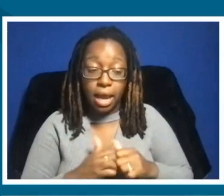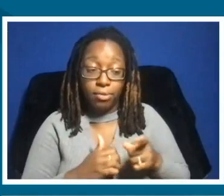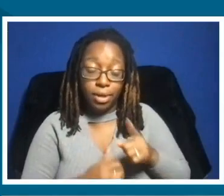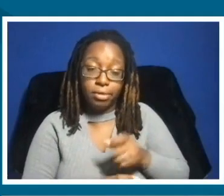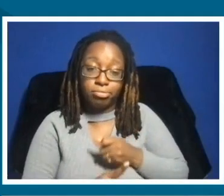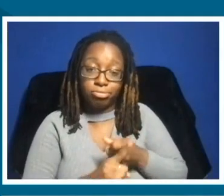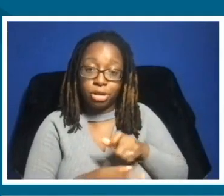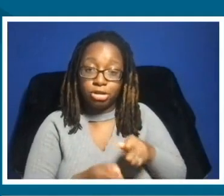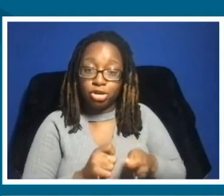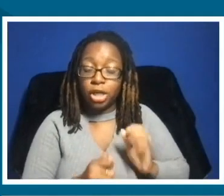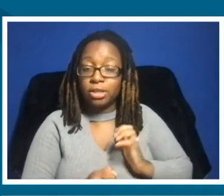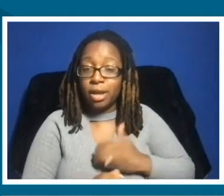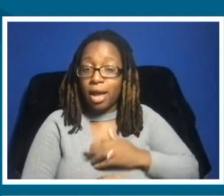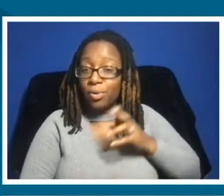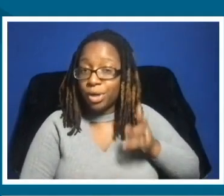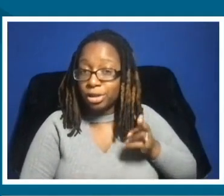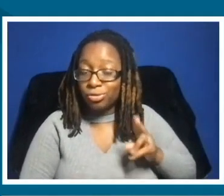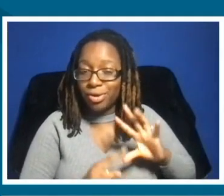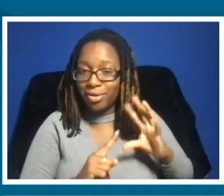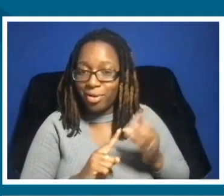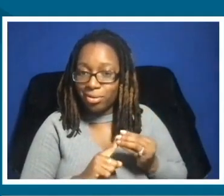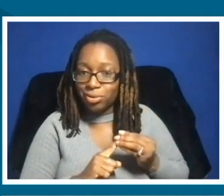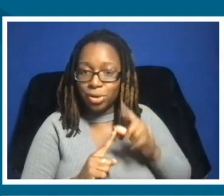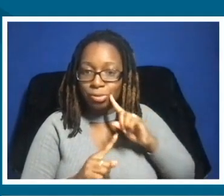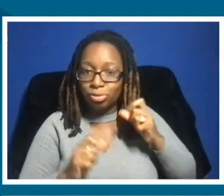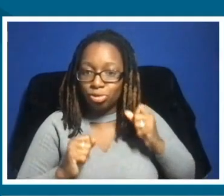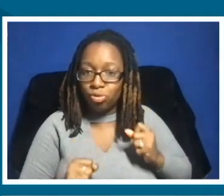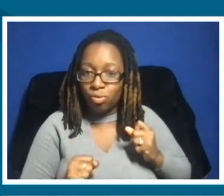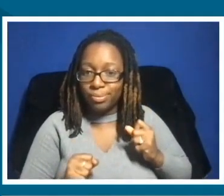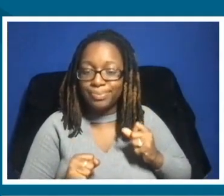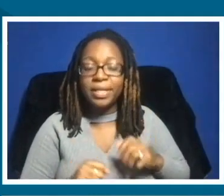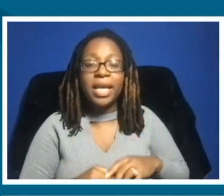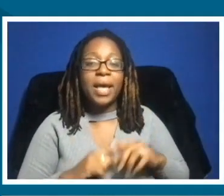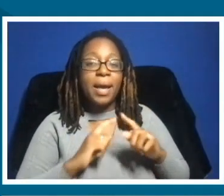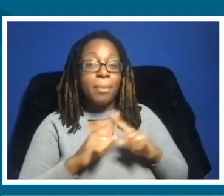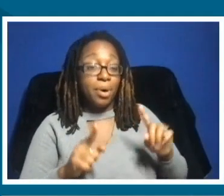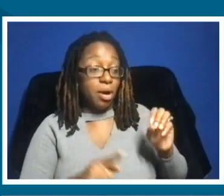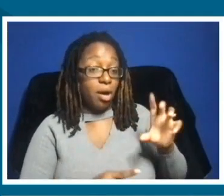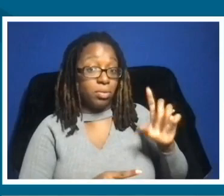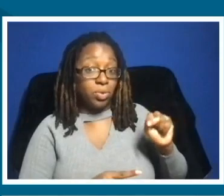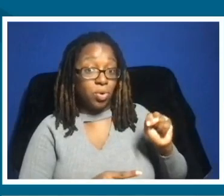profound way um